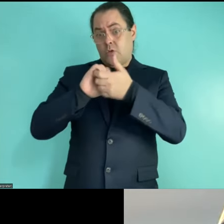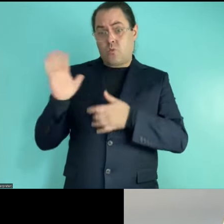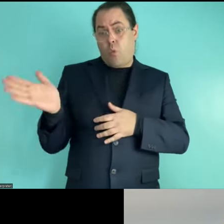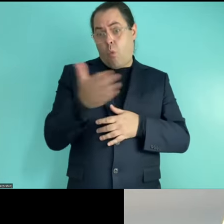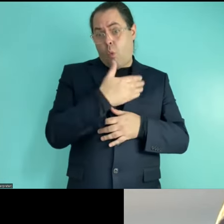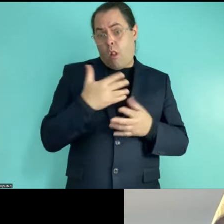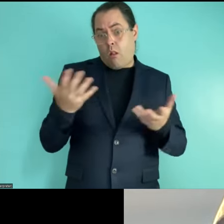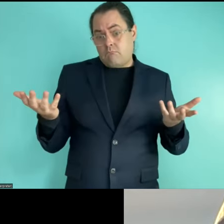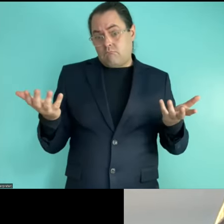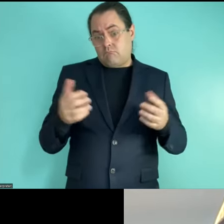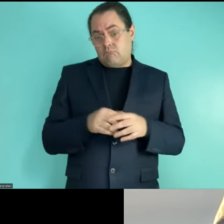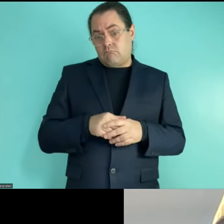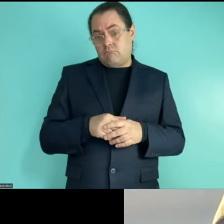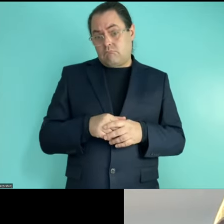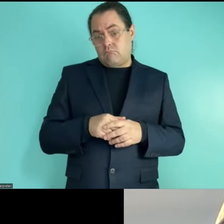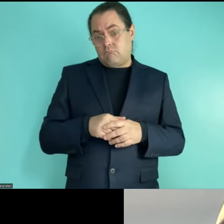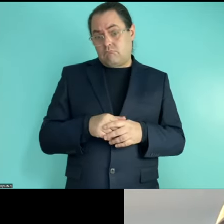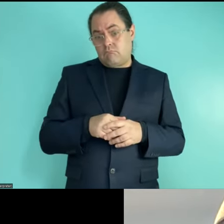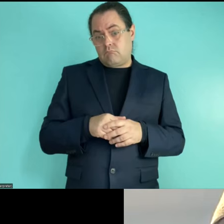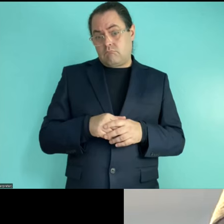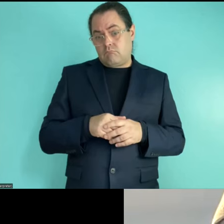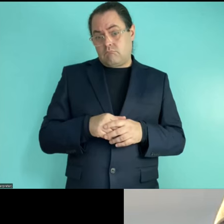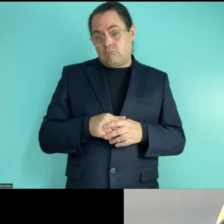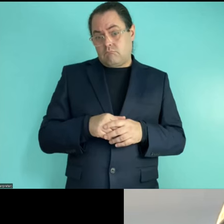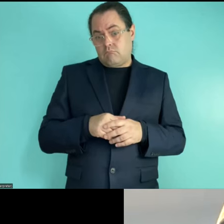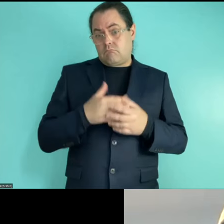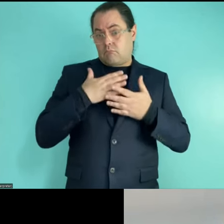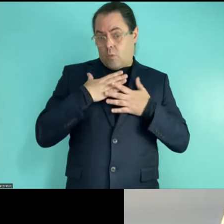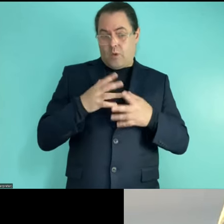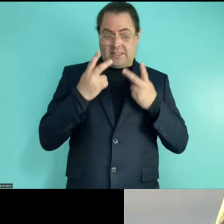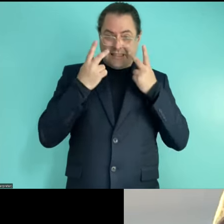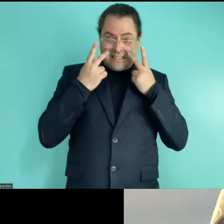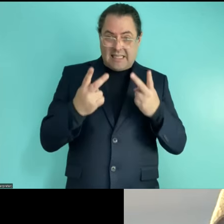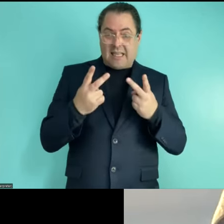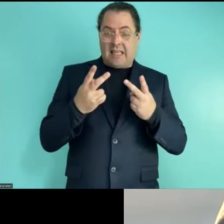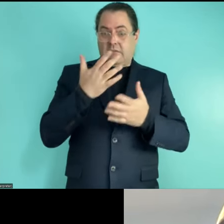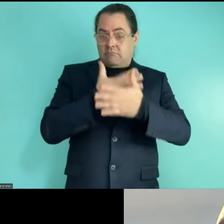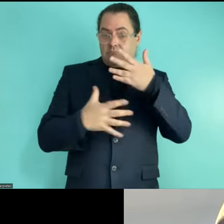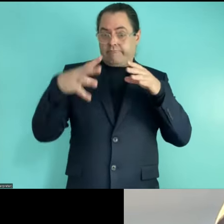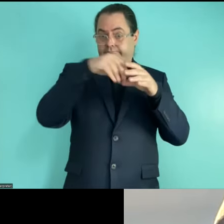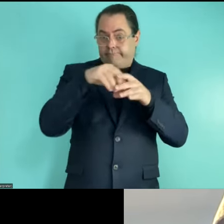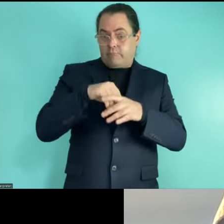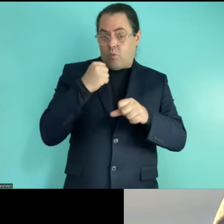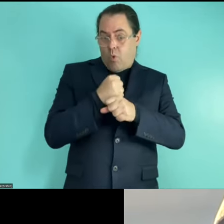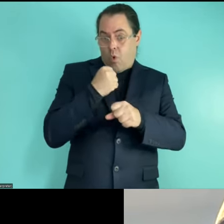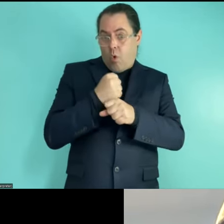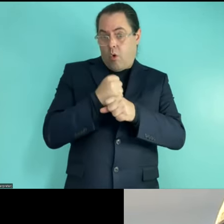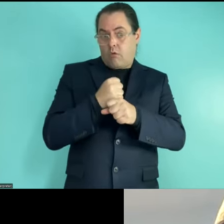up to par with Oprah show promo was a wrap for celebrity fashion consultant ah Ludhiana